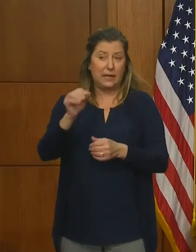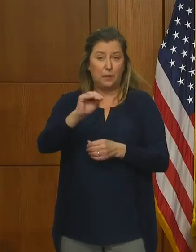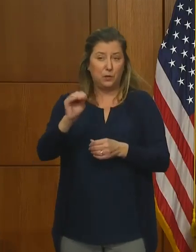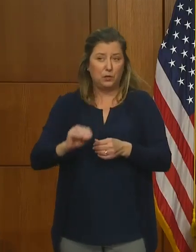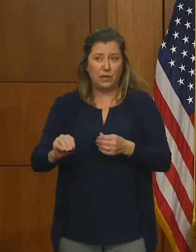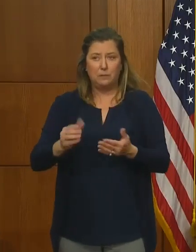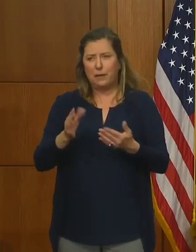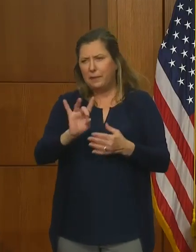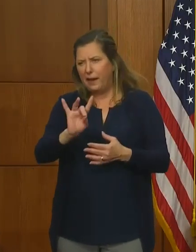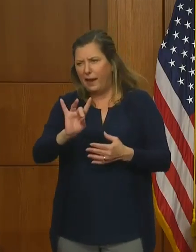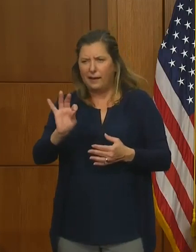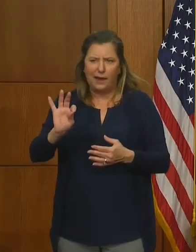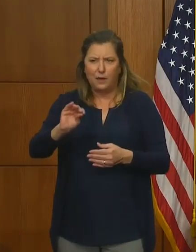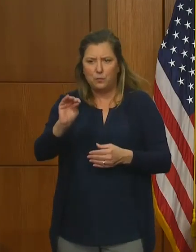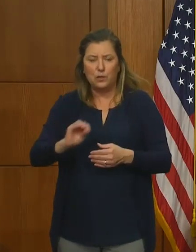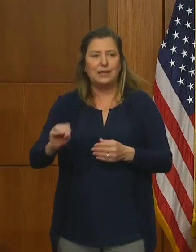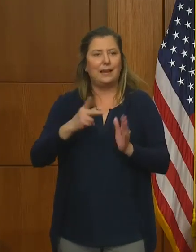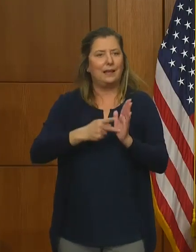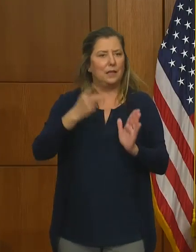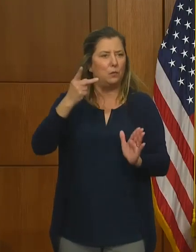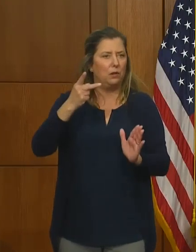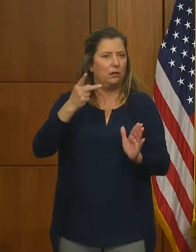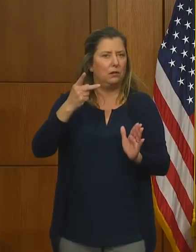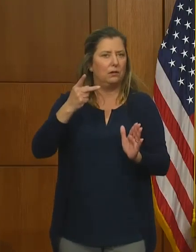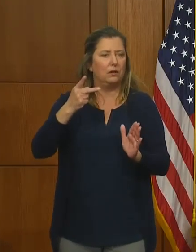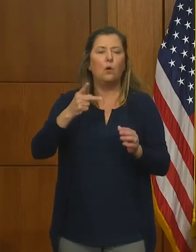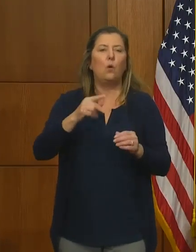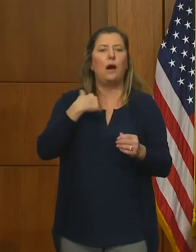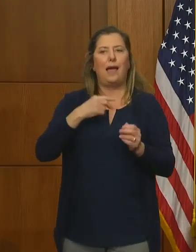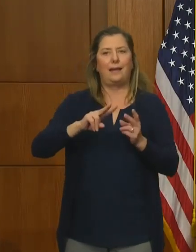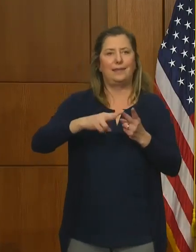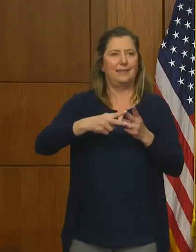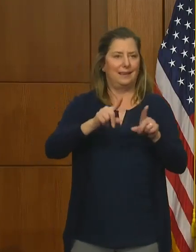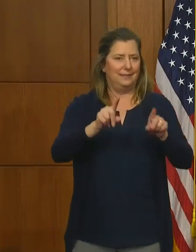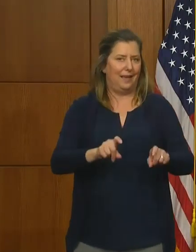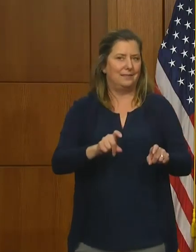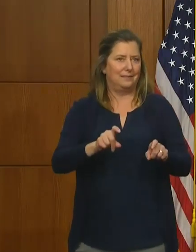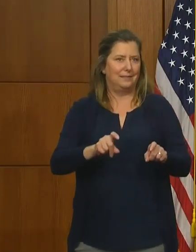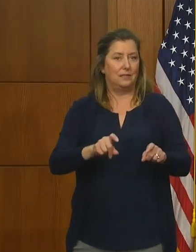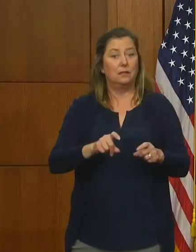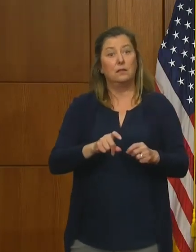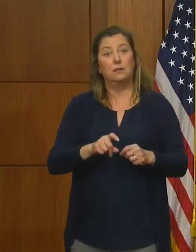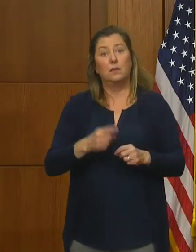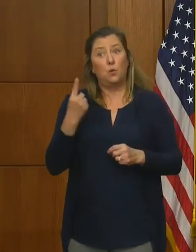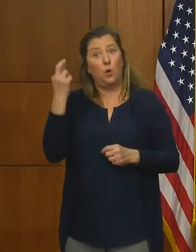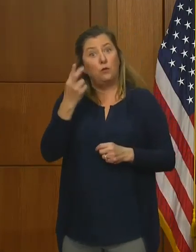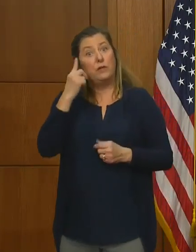THE NEW METHODOLOGY IS ABOUT 10% OF THE PEOPLE EIGHT OR 9%